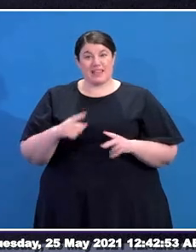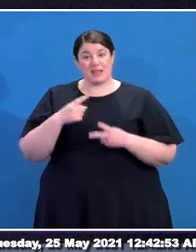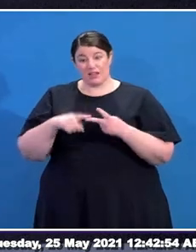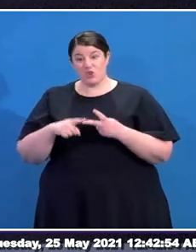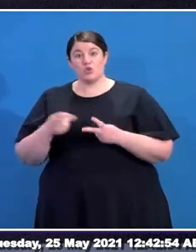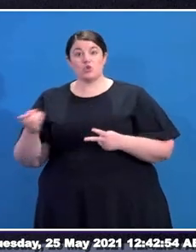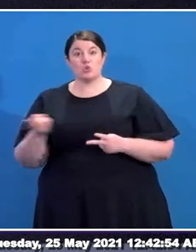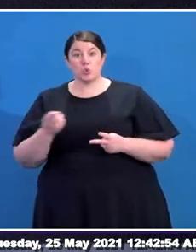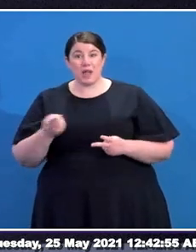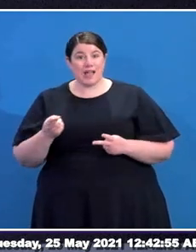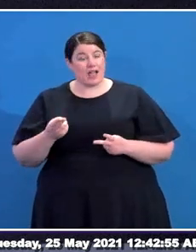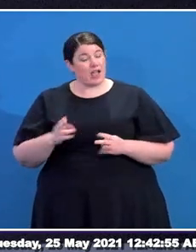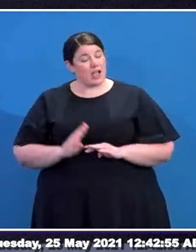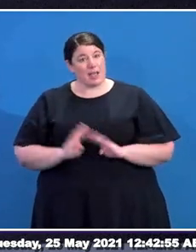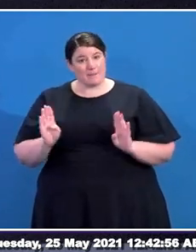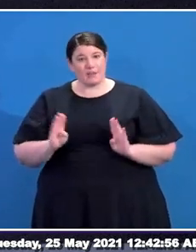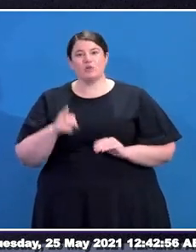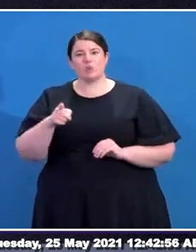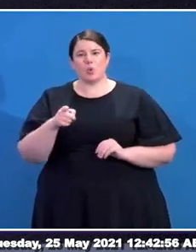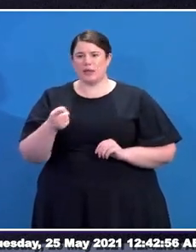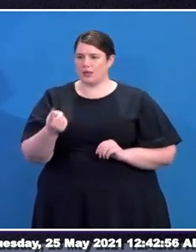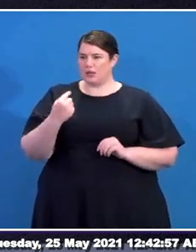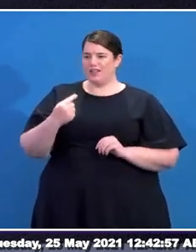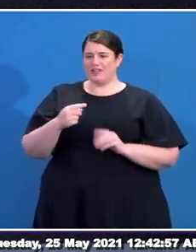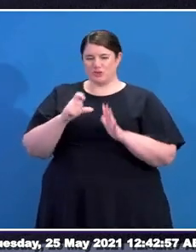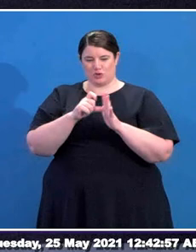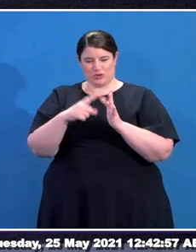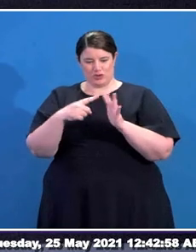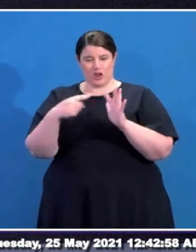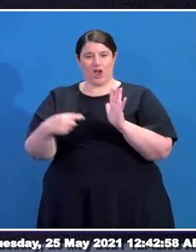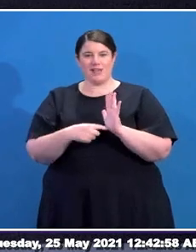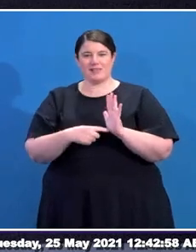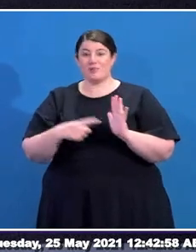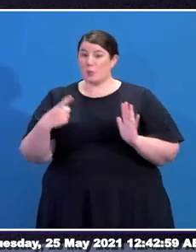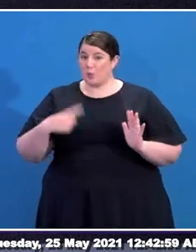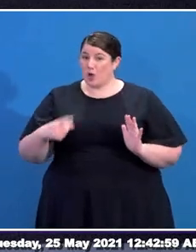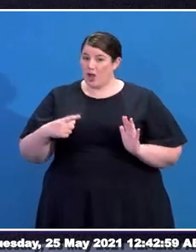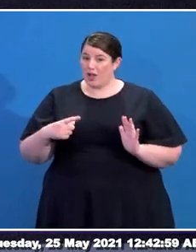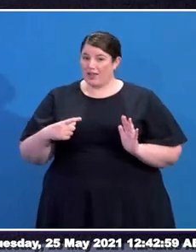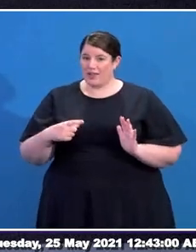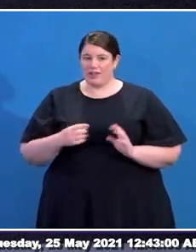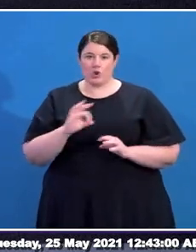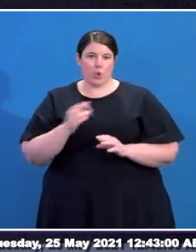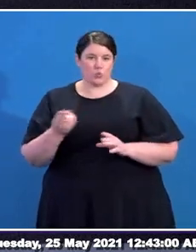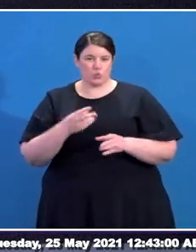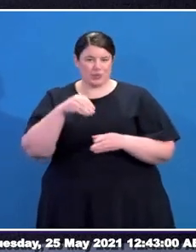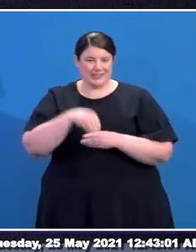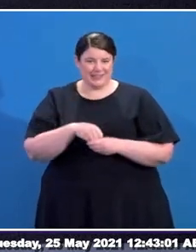So he picked his word "diet" because he knew he wasn't supposed to have sugary drinks.